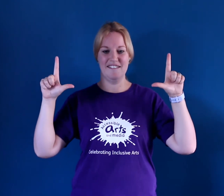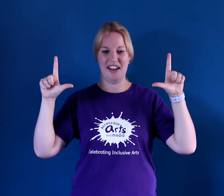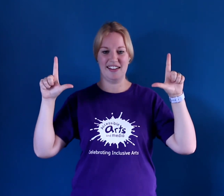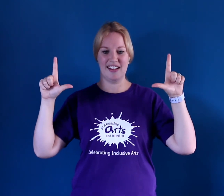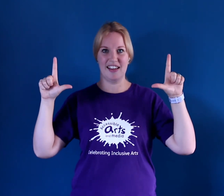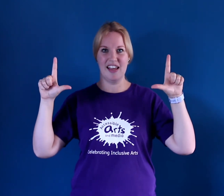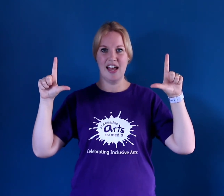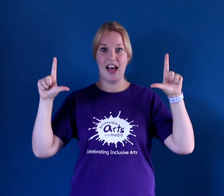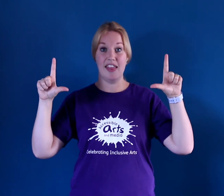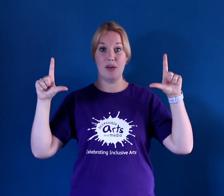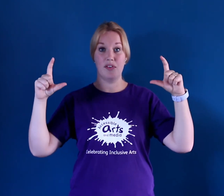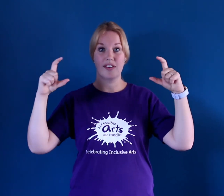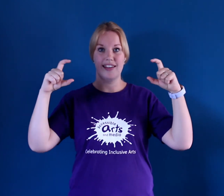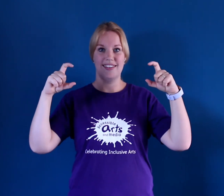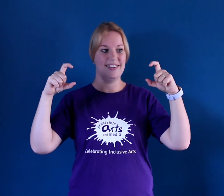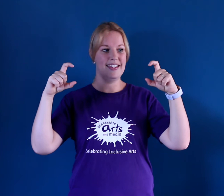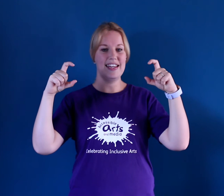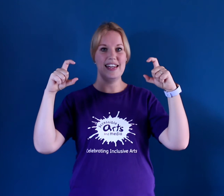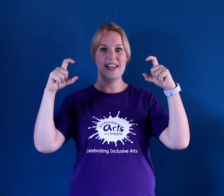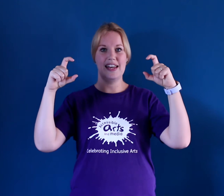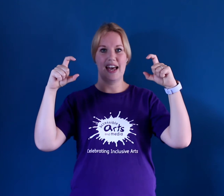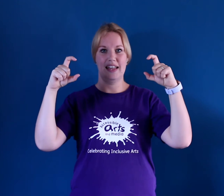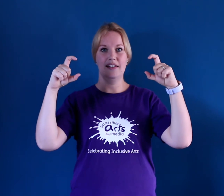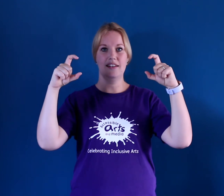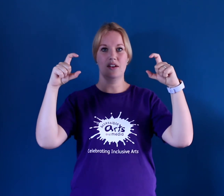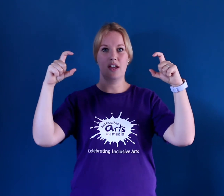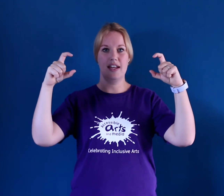Very nice that’s it. And then a C hand.